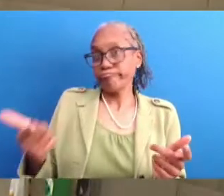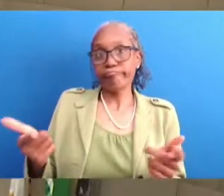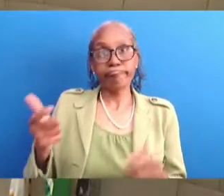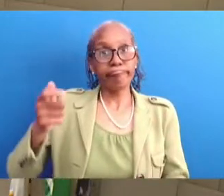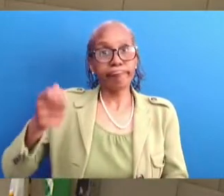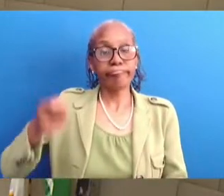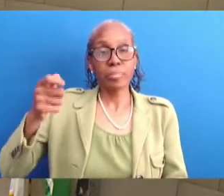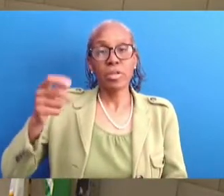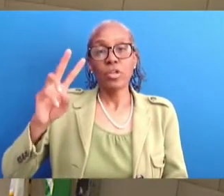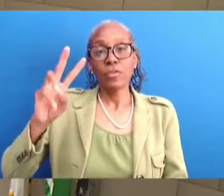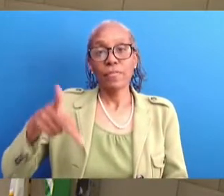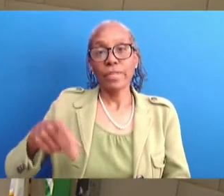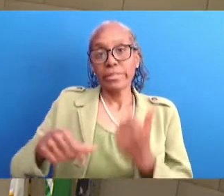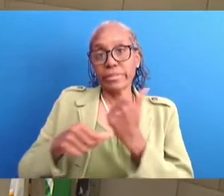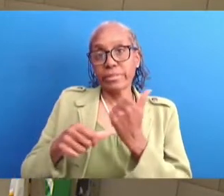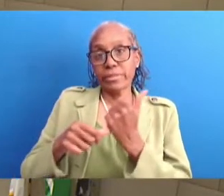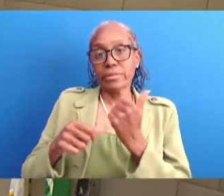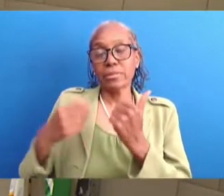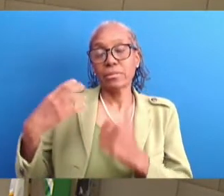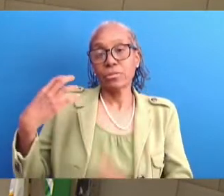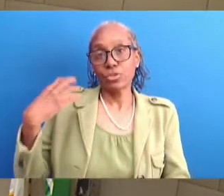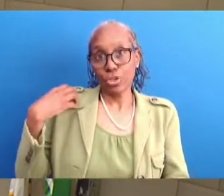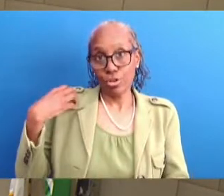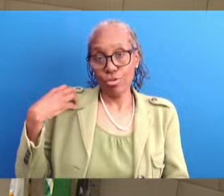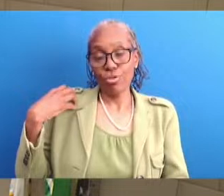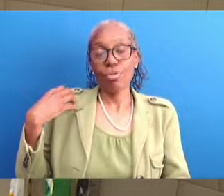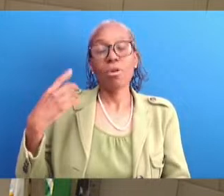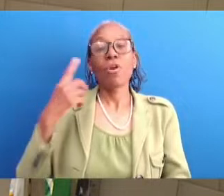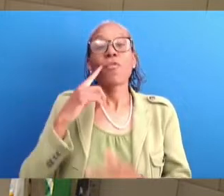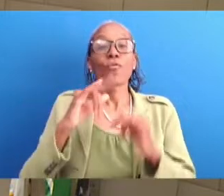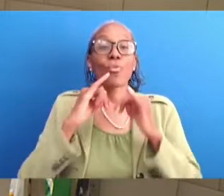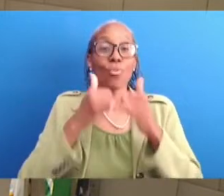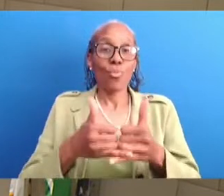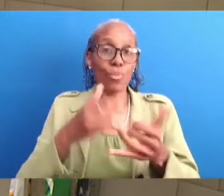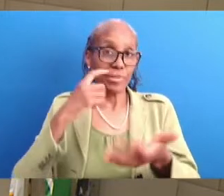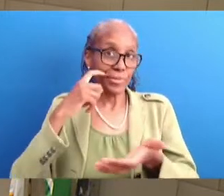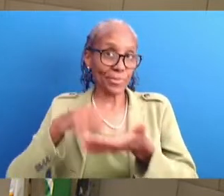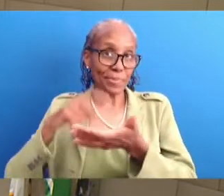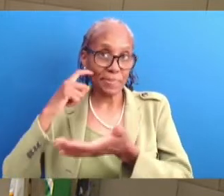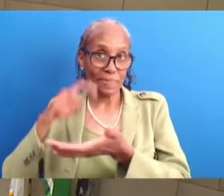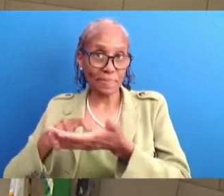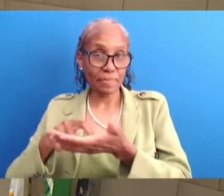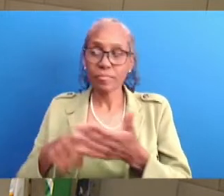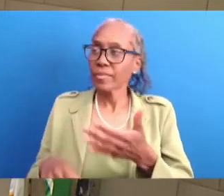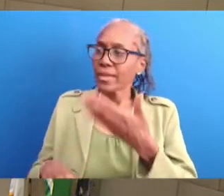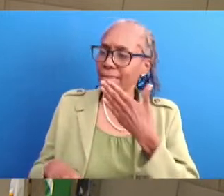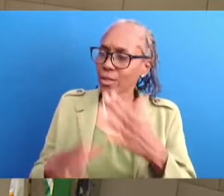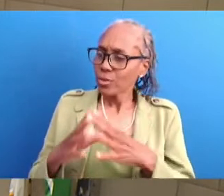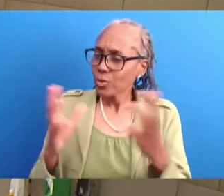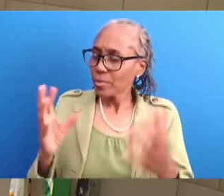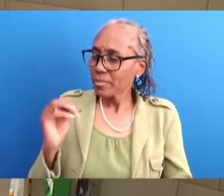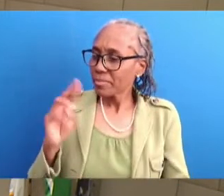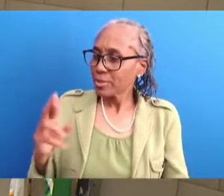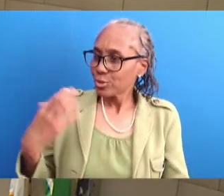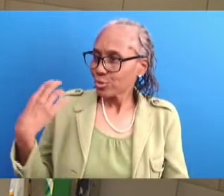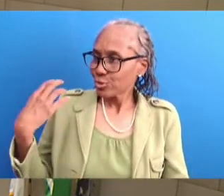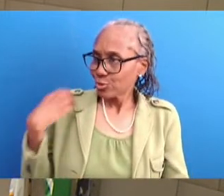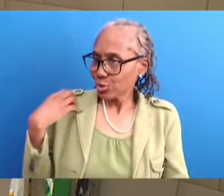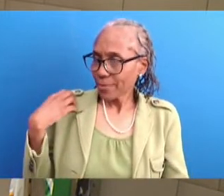TO DO IS I'M GOING TO TURN THE GAVEL OVER TO OUR VICE-CHAIR, TO